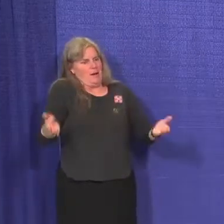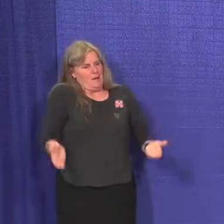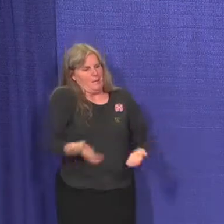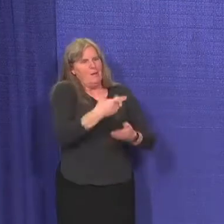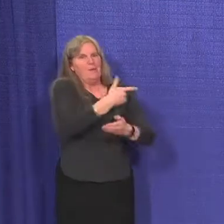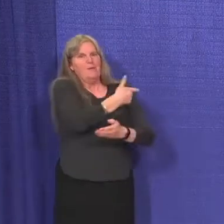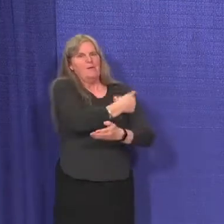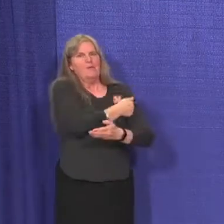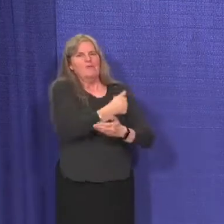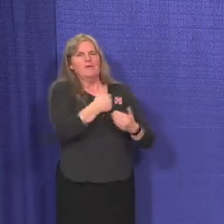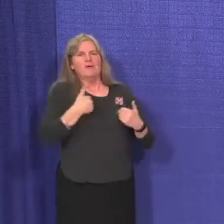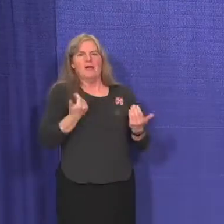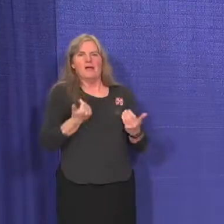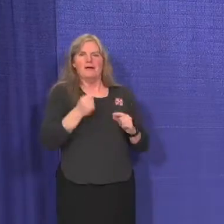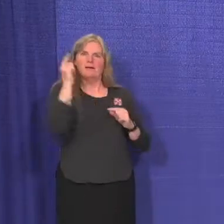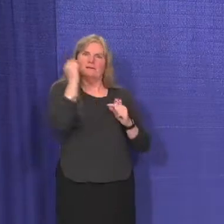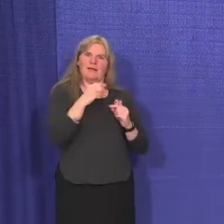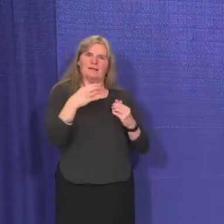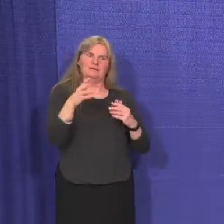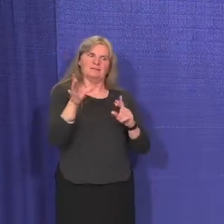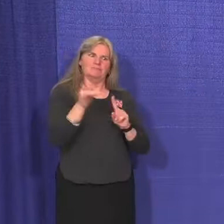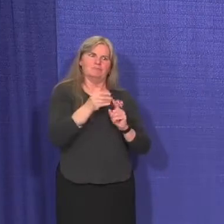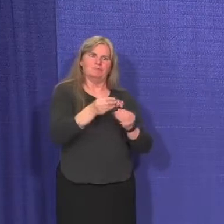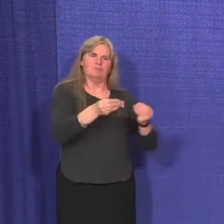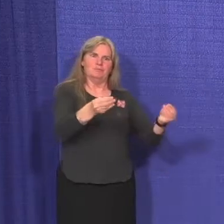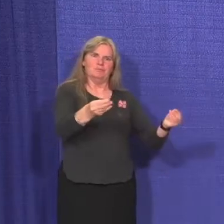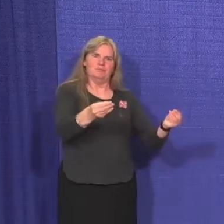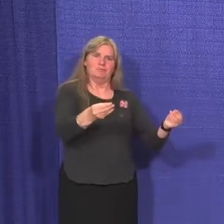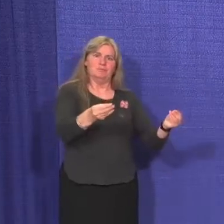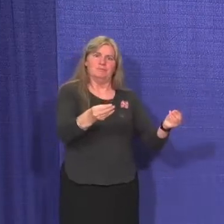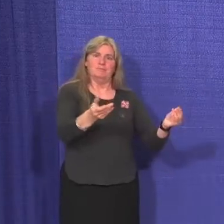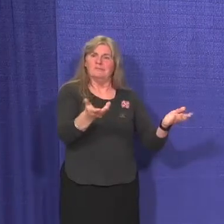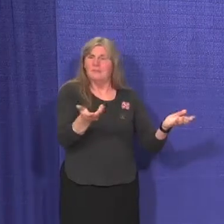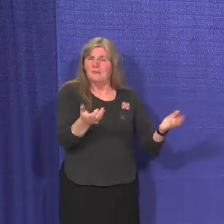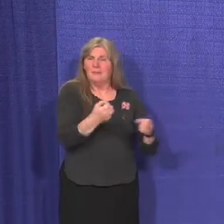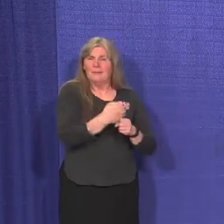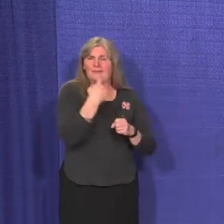Amongst want age group. , precisely amongst the younger